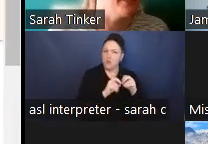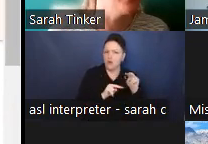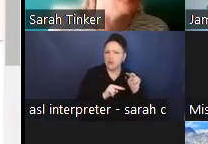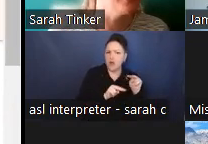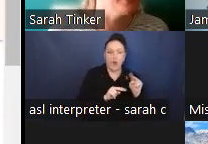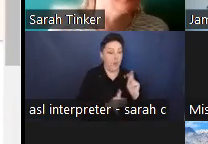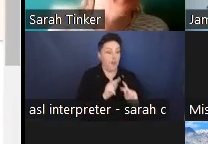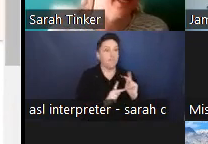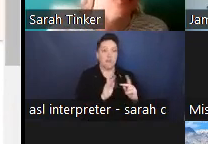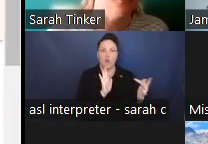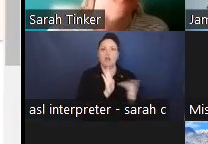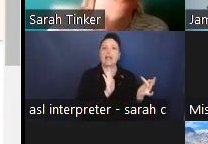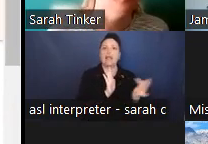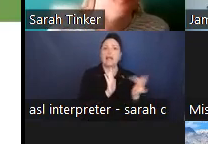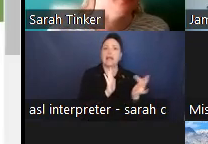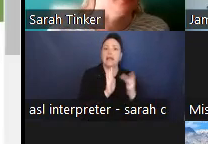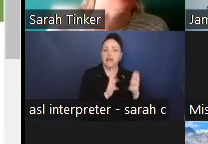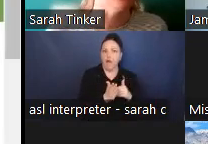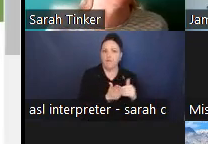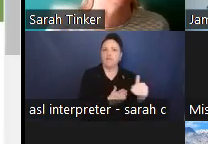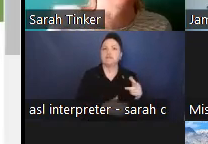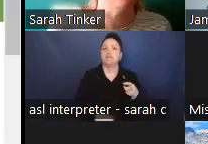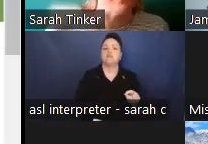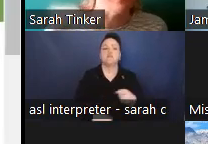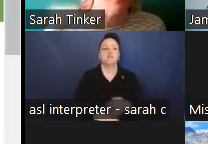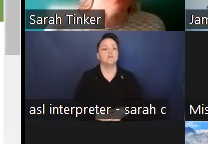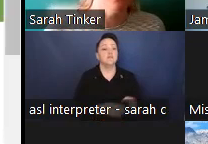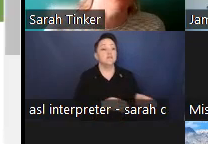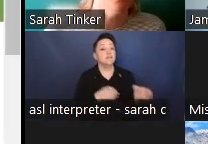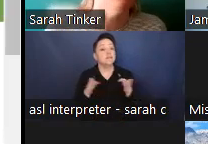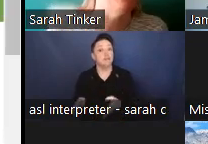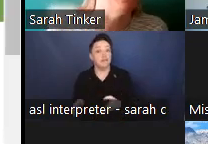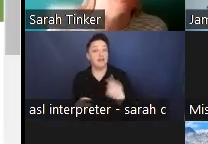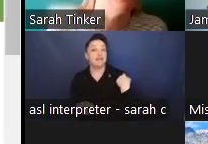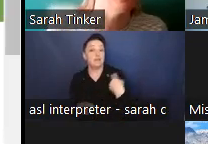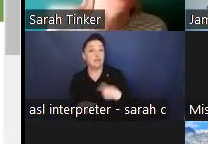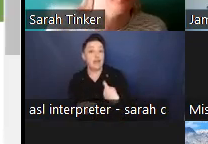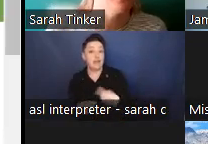a page in Spanish now. And it also there's benefit that's Oregon.gov and this in Spanish.